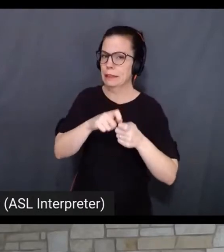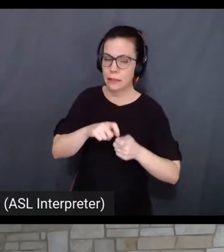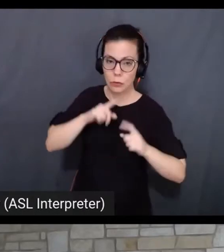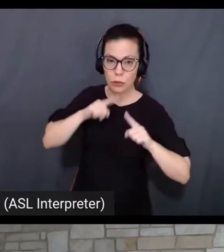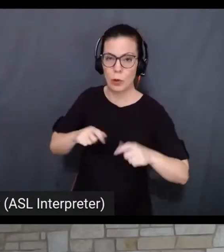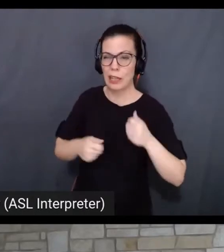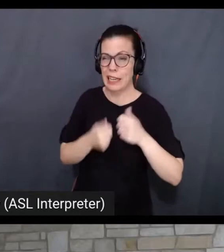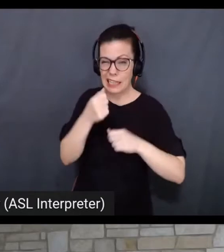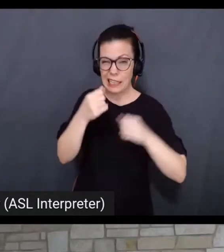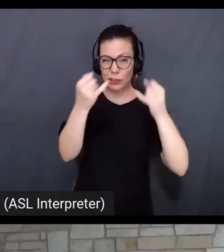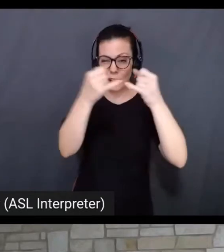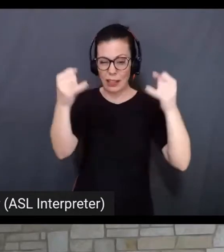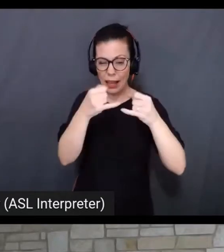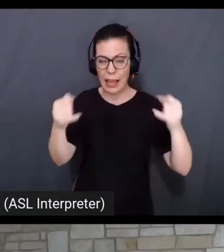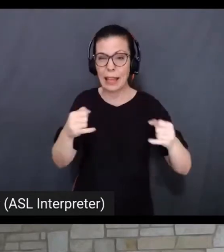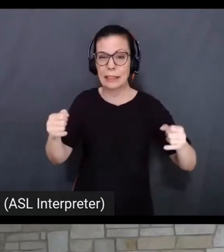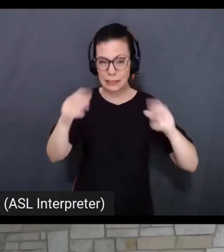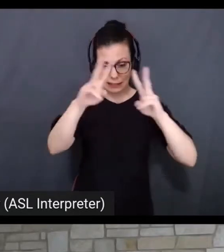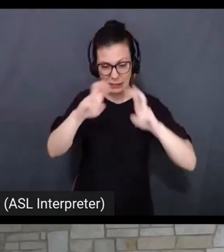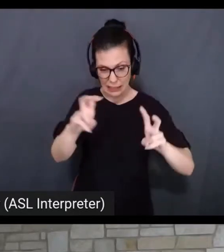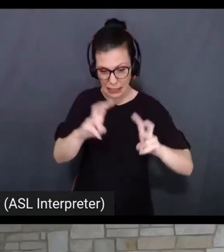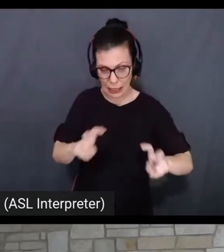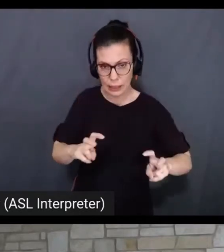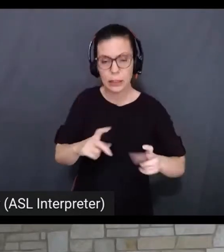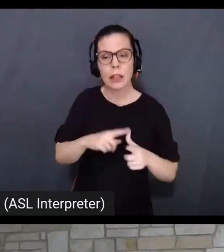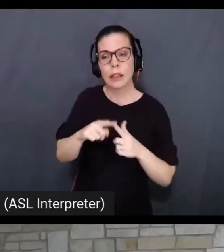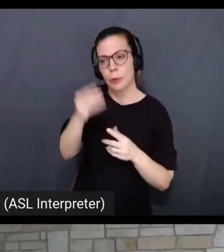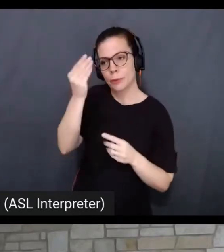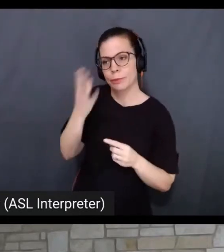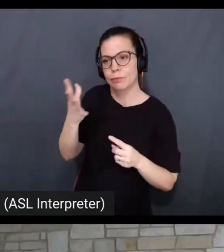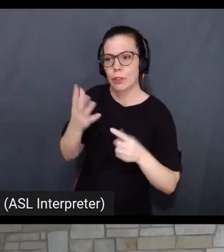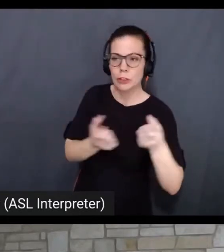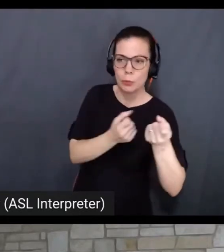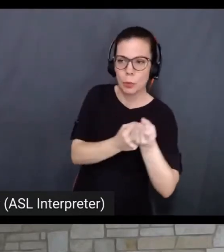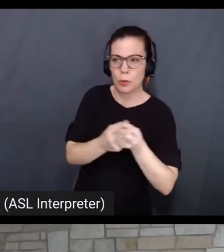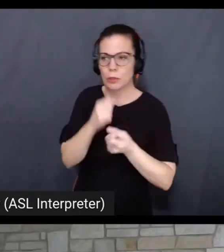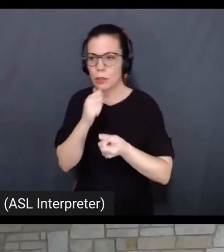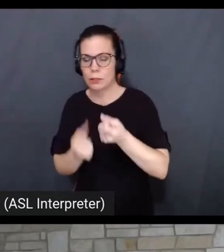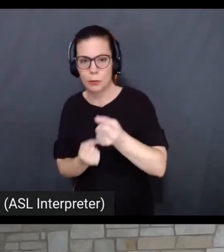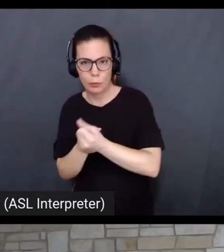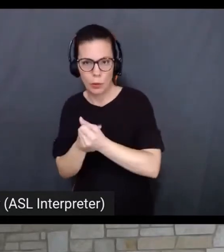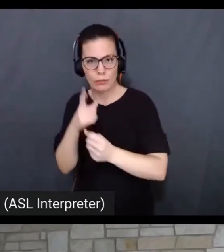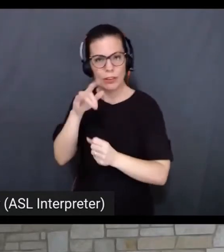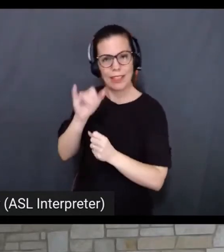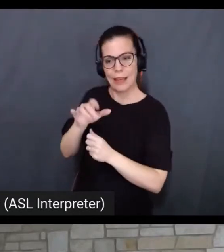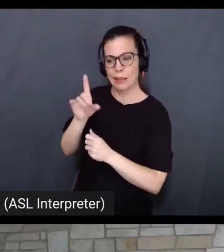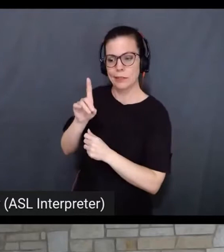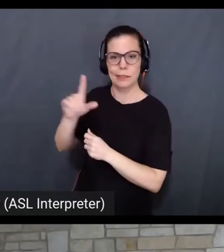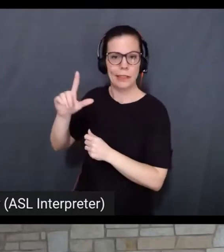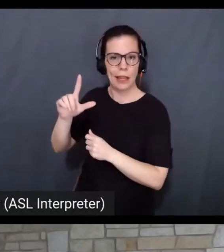and then it will let you know, what is and isn't supported in that particular DDL or application.